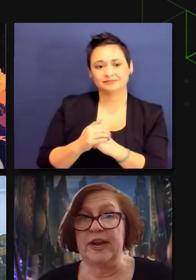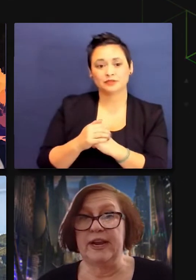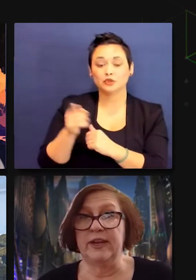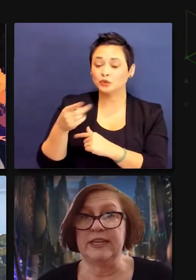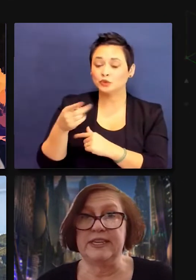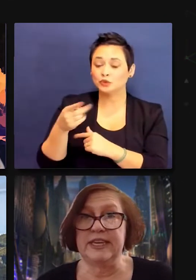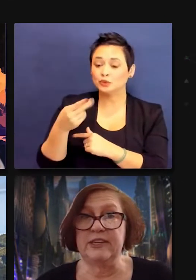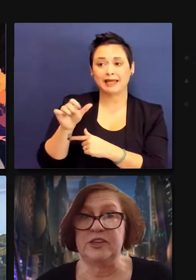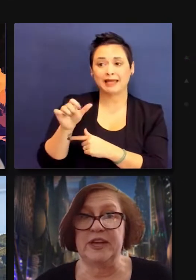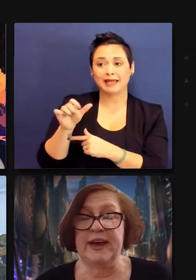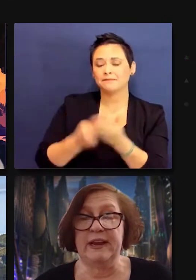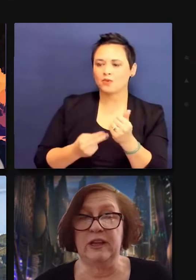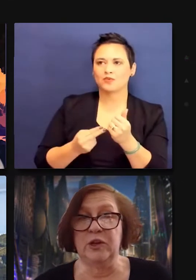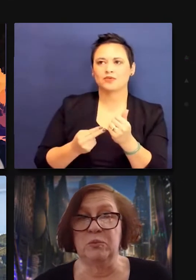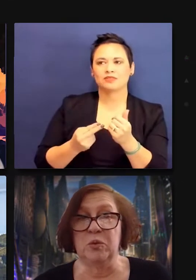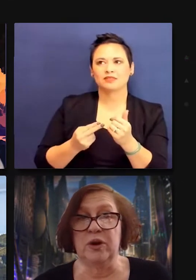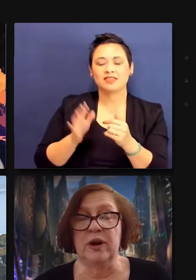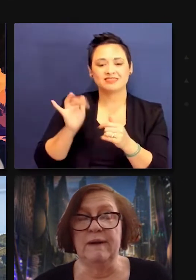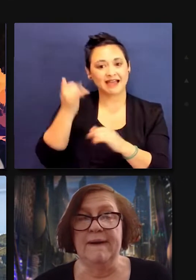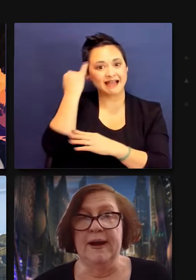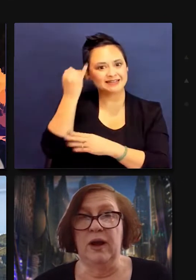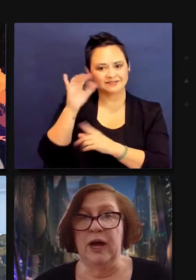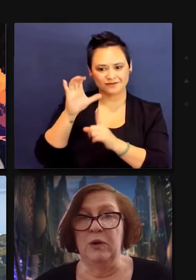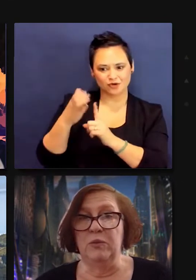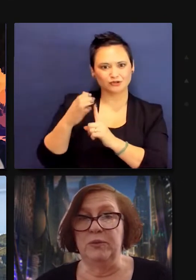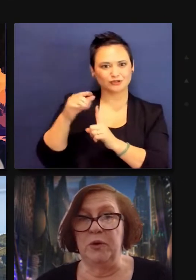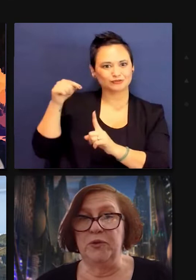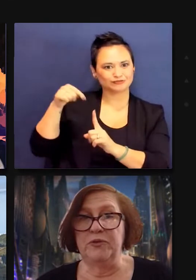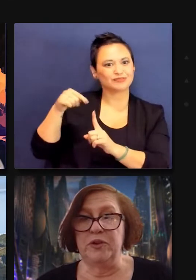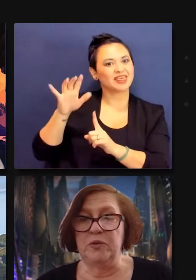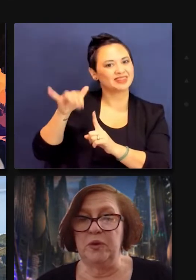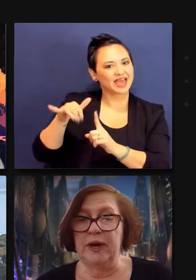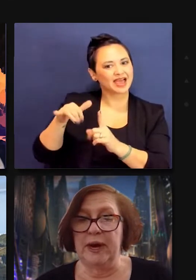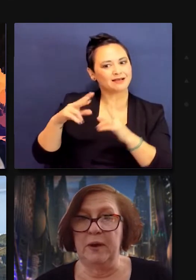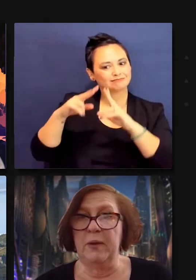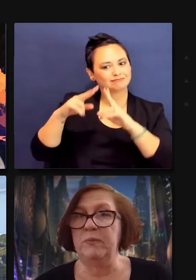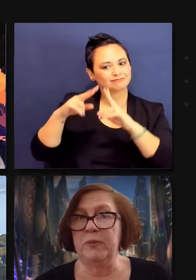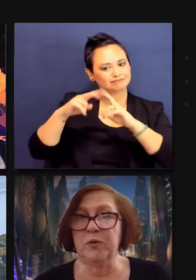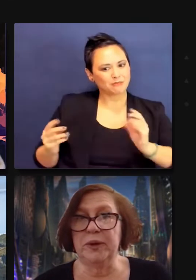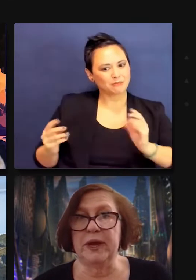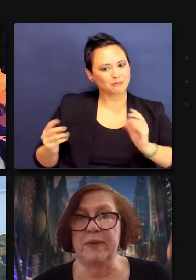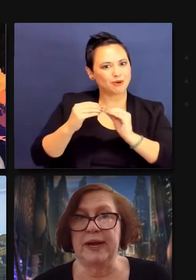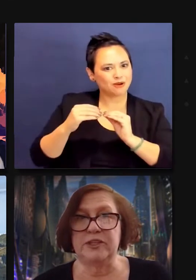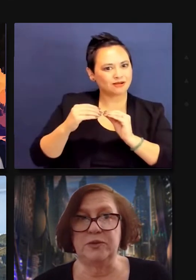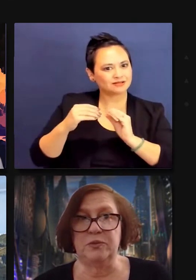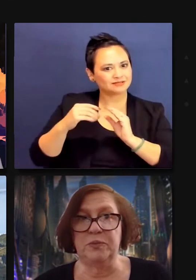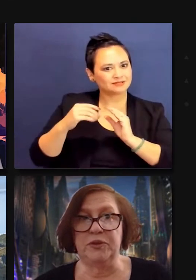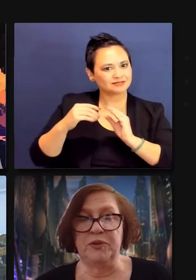and I'd like to dig into that a little more with both of you. Before we come back to both of you,